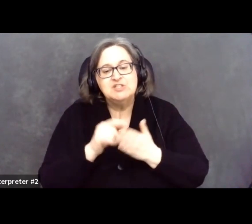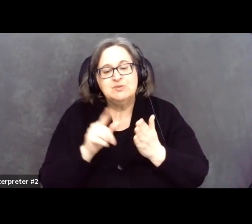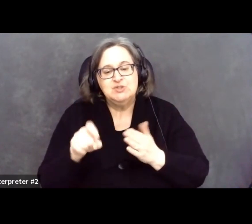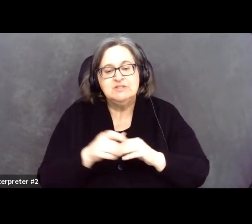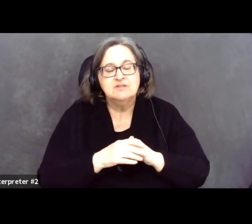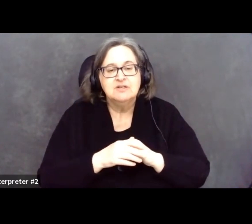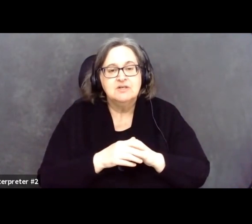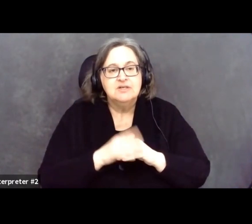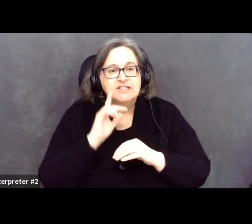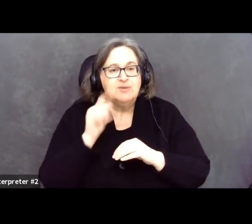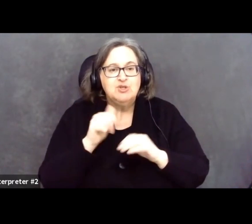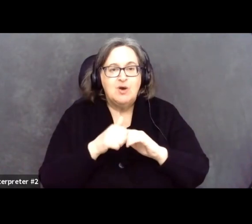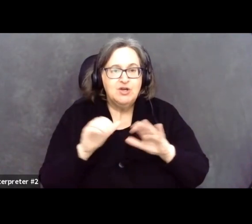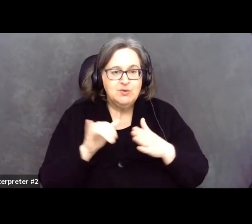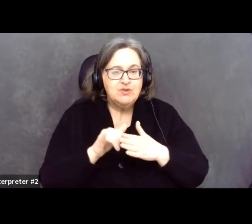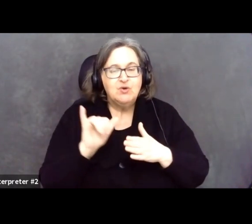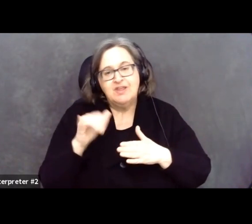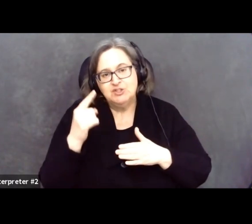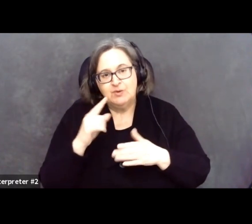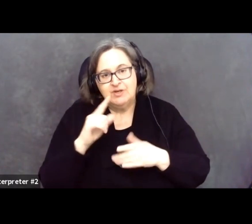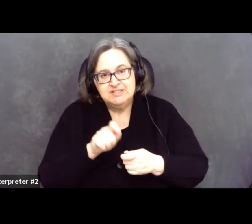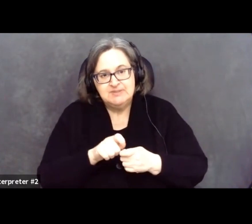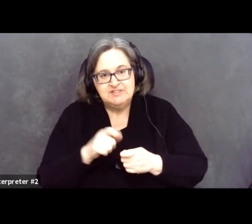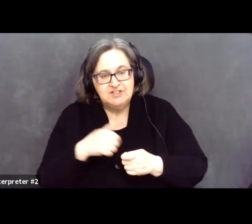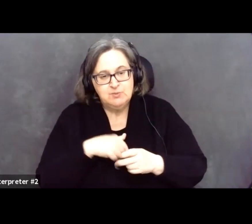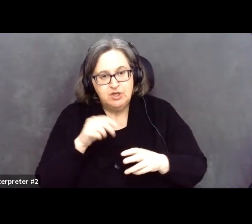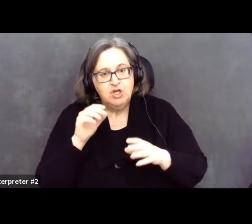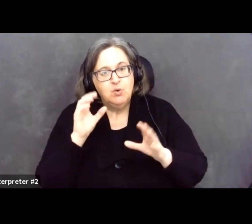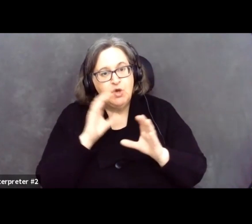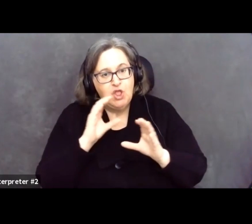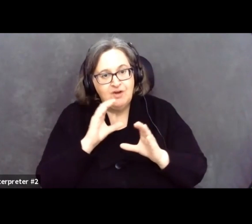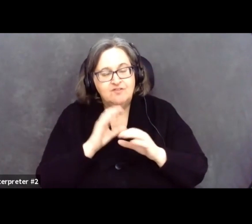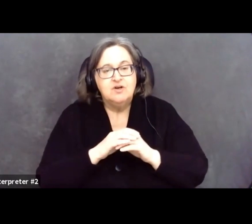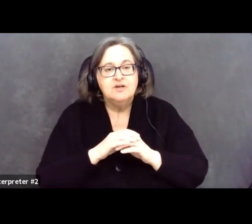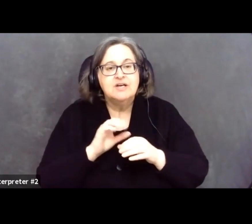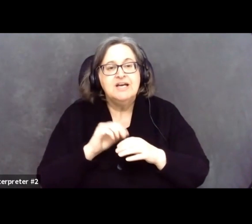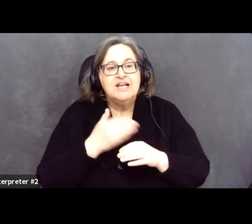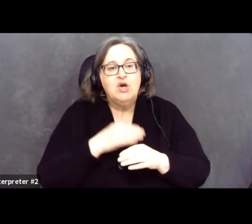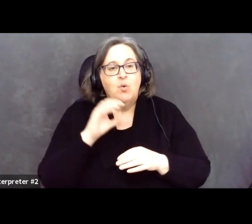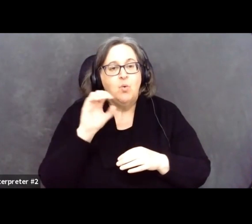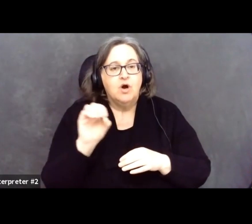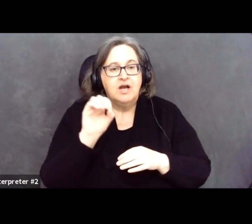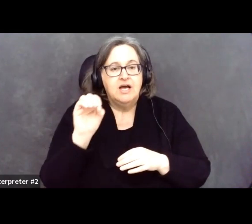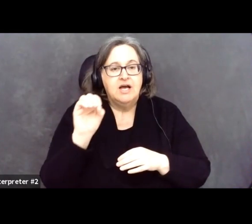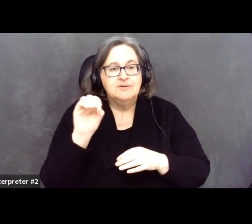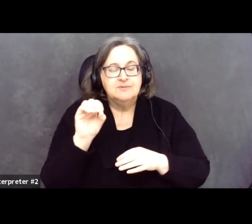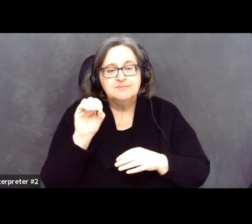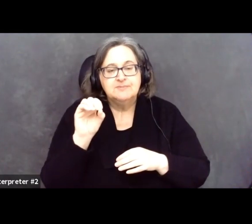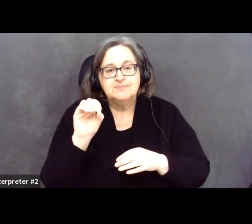is up to you guys. That is one of the specifics that we were looking for in our Oregon law.